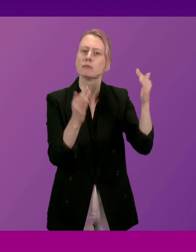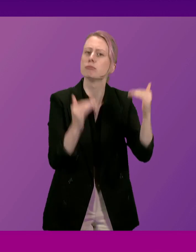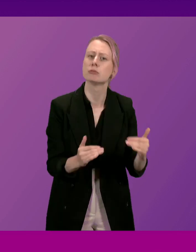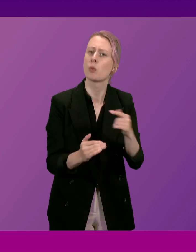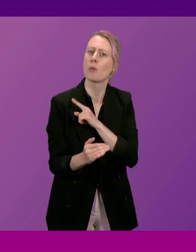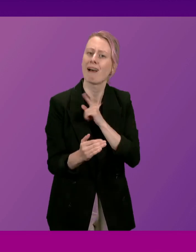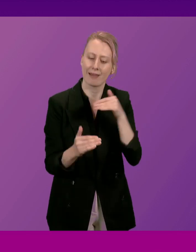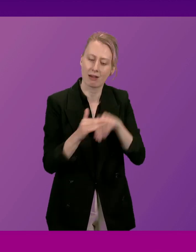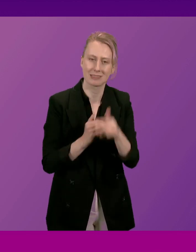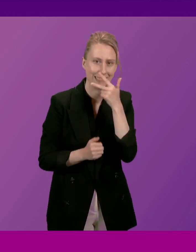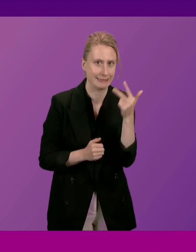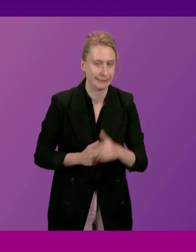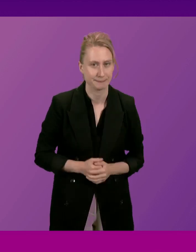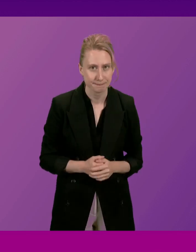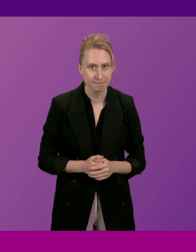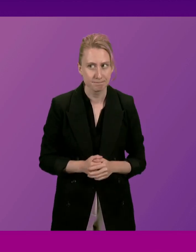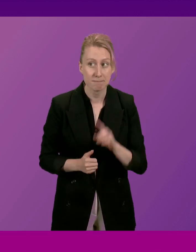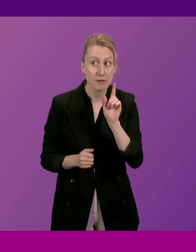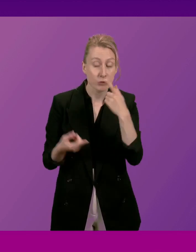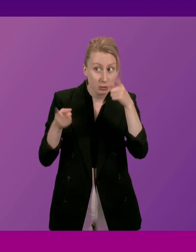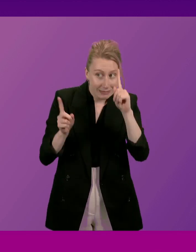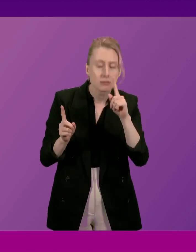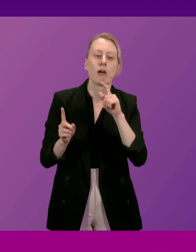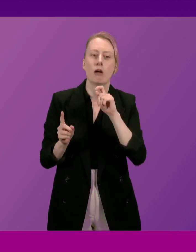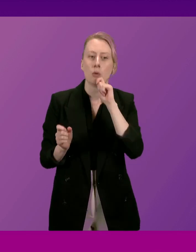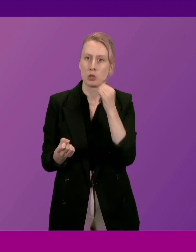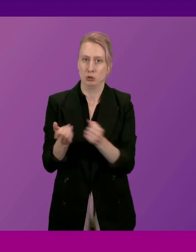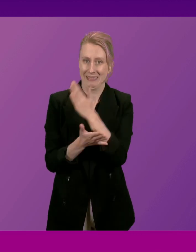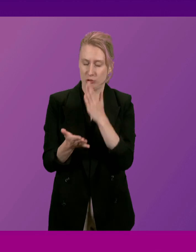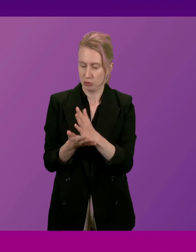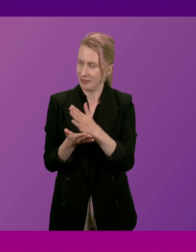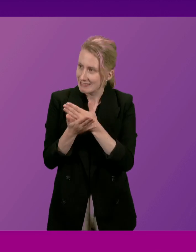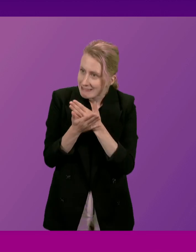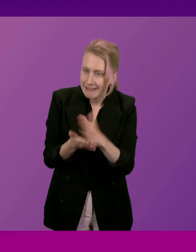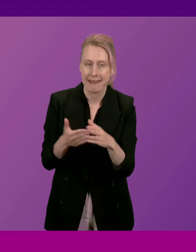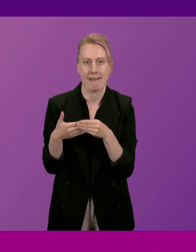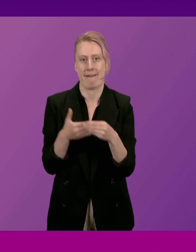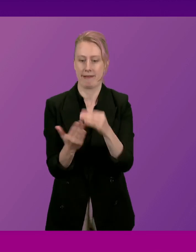she was under 18. Will the First Minister ensure that there is explicit guidance that suspicion